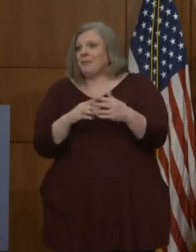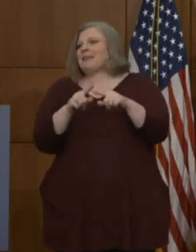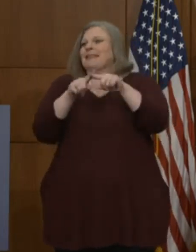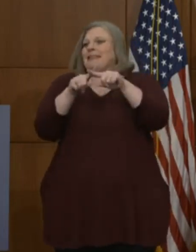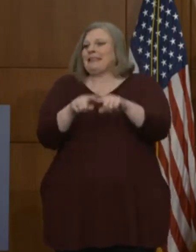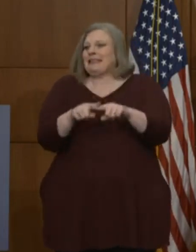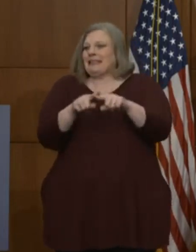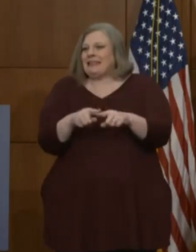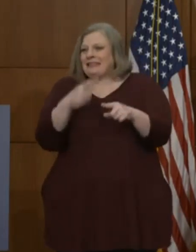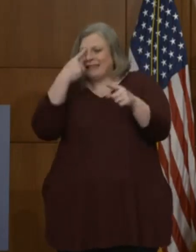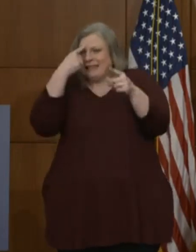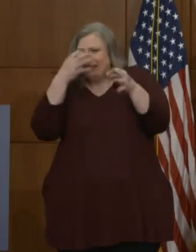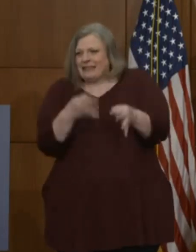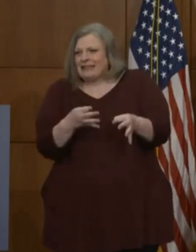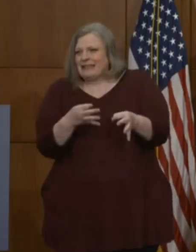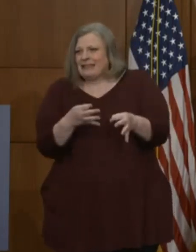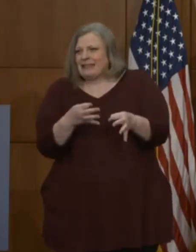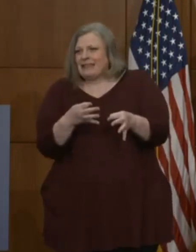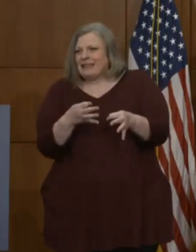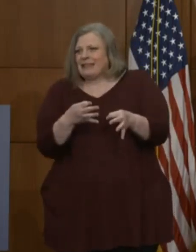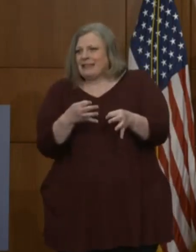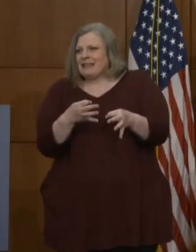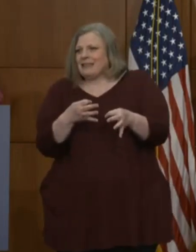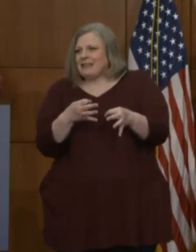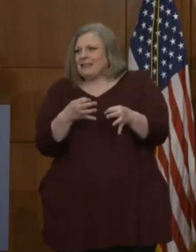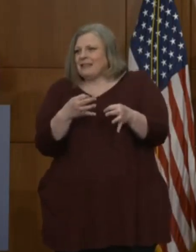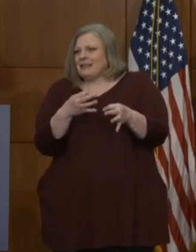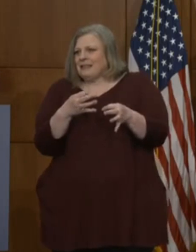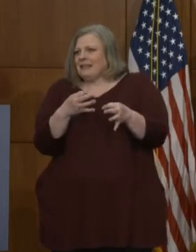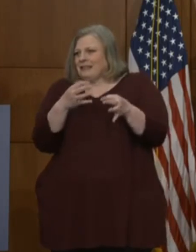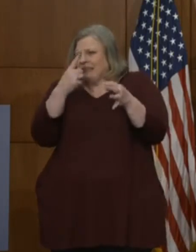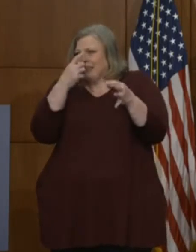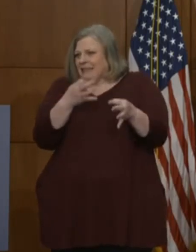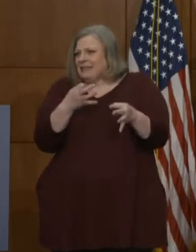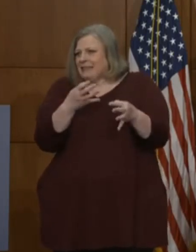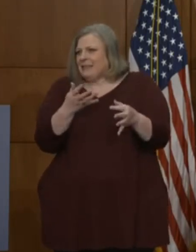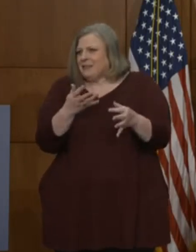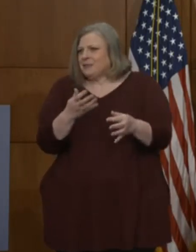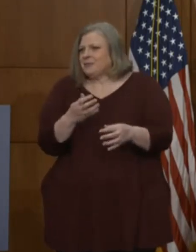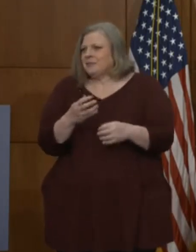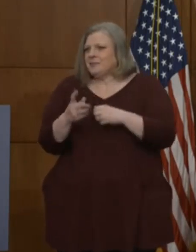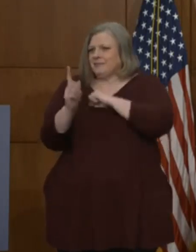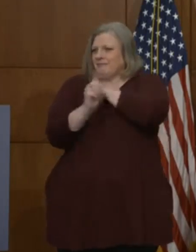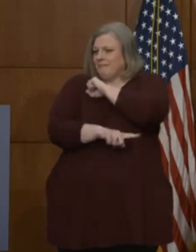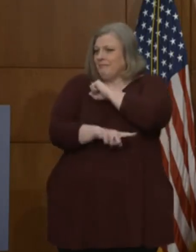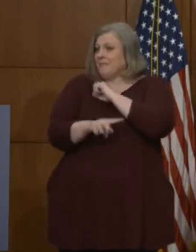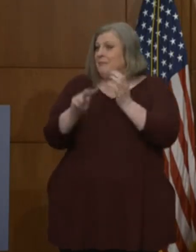KIDS A SOME OF THEIR BASED ON DETERMINATE SENTENCES AND- I DETERMINATE SENTENCES AND- I SUSPECT THOSE PROSECUTORS KNOW SUSPECT THOSE PROSECUTORS KNOW WHAT THAT MEANS OF- THAT MEANS